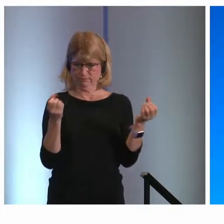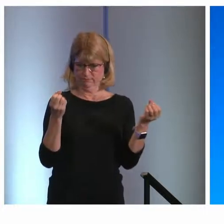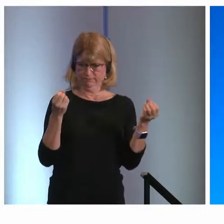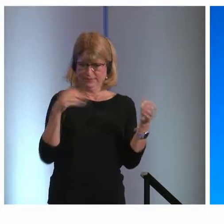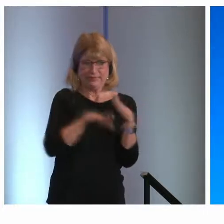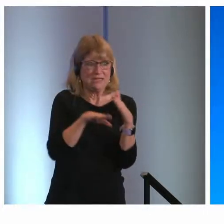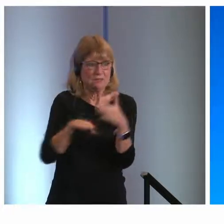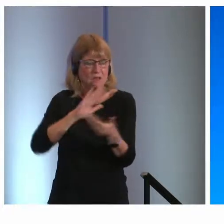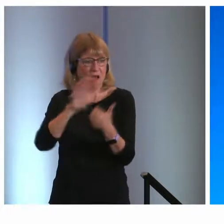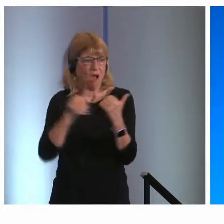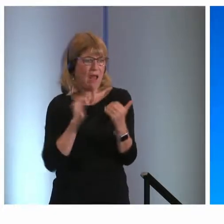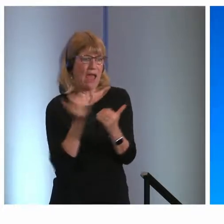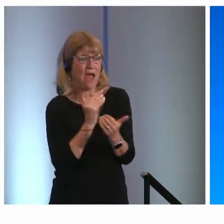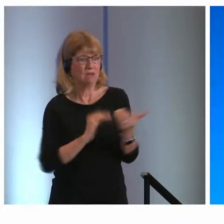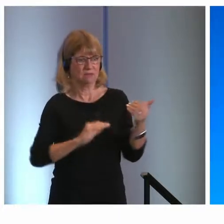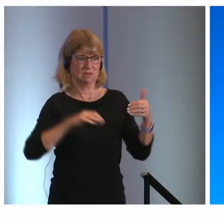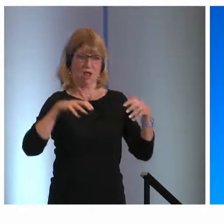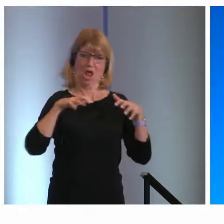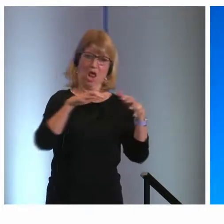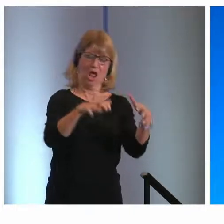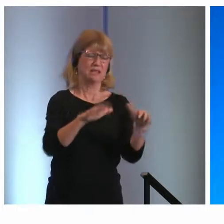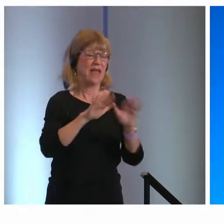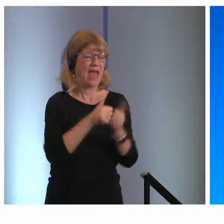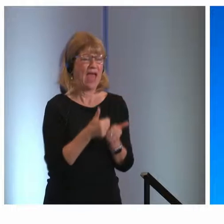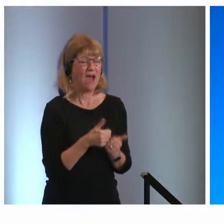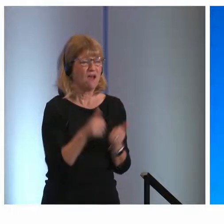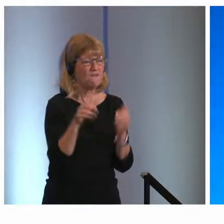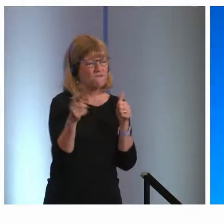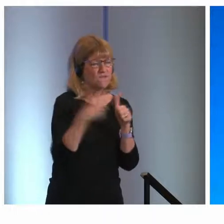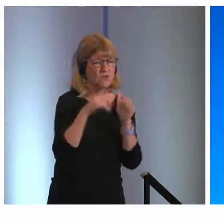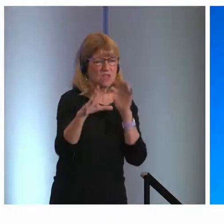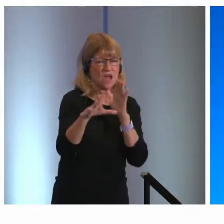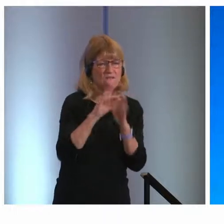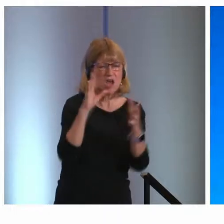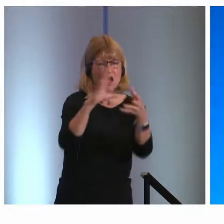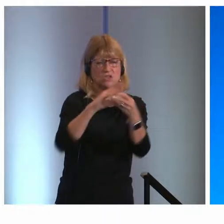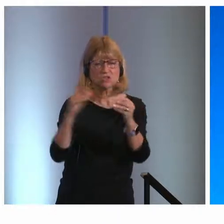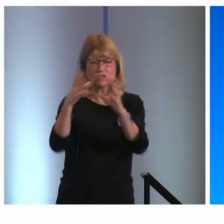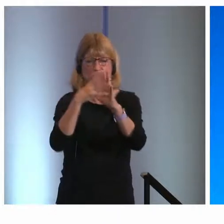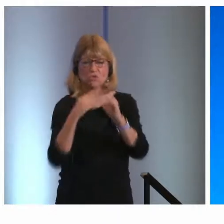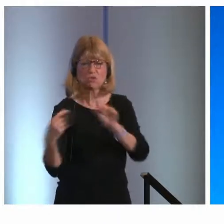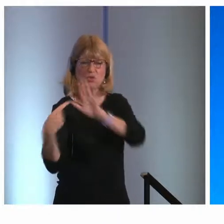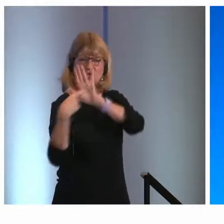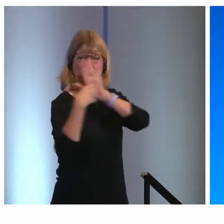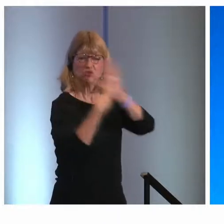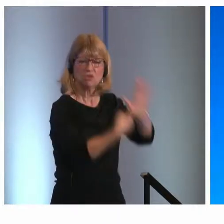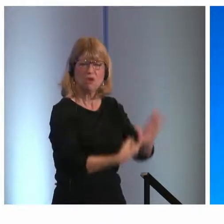content. We work consistently, to